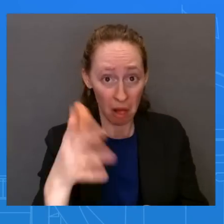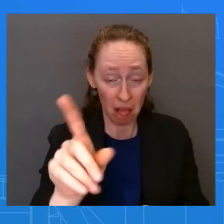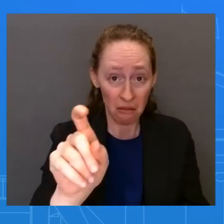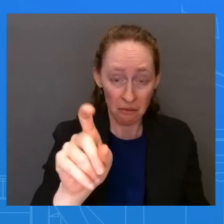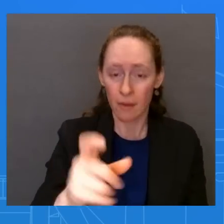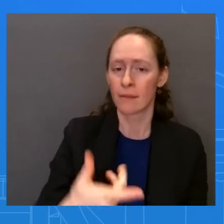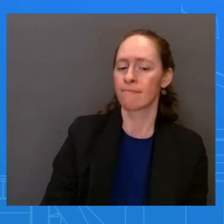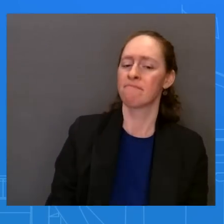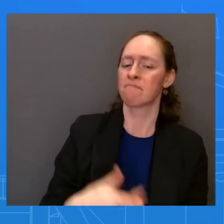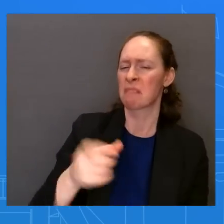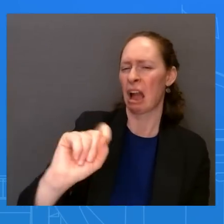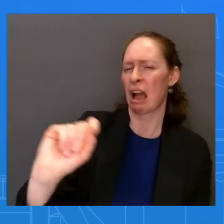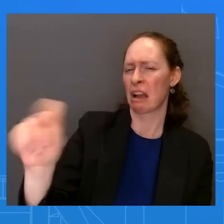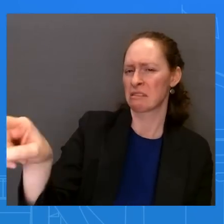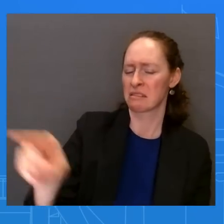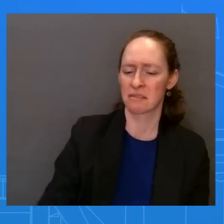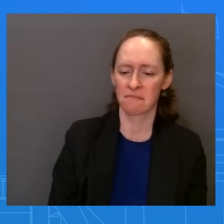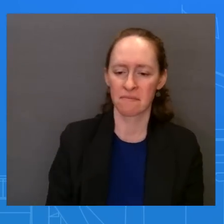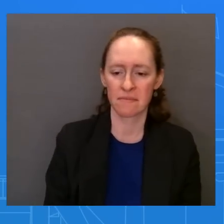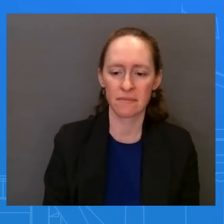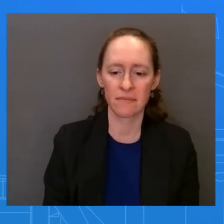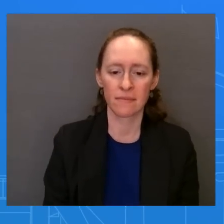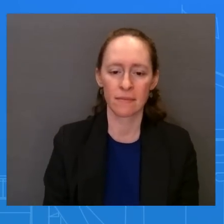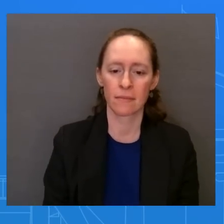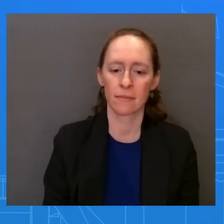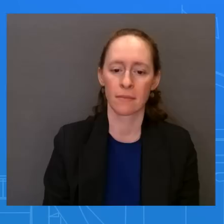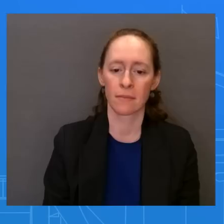which was a lot of the talk in here the last couple of days: